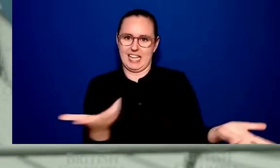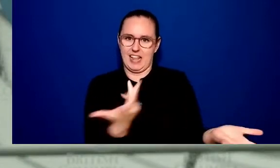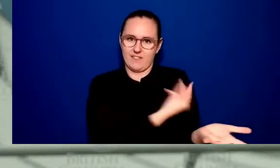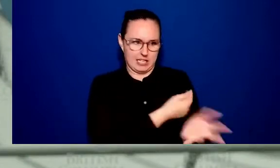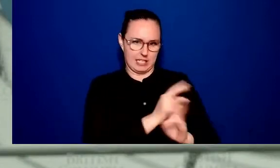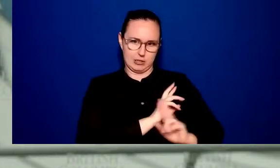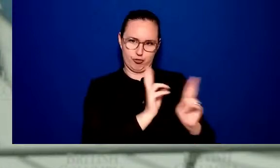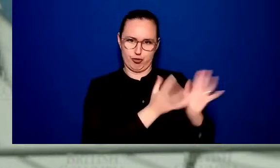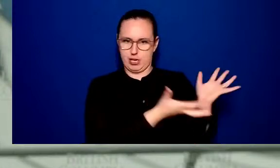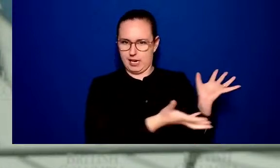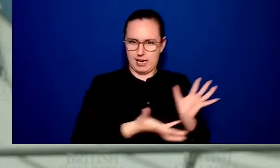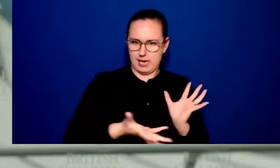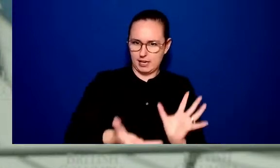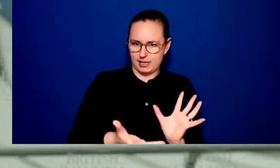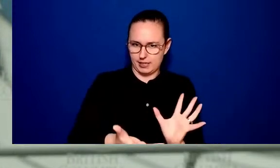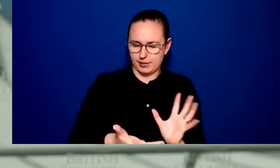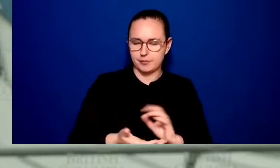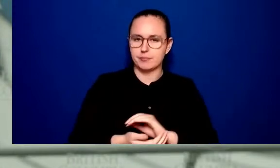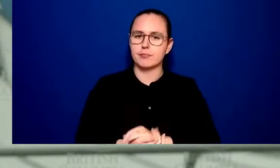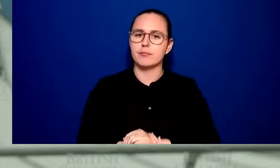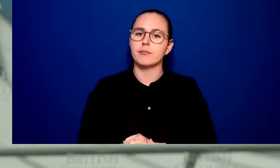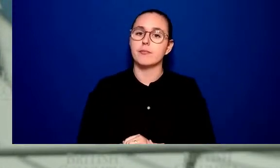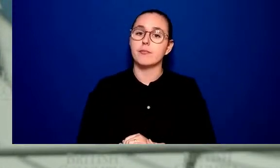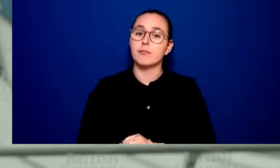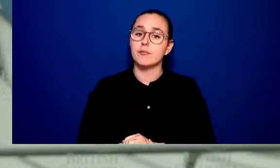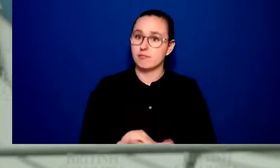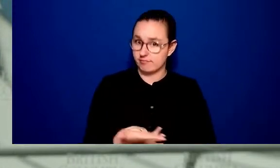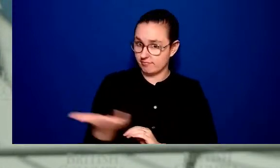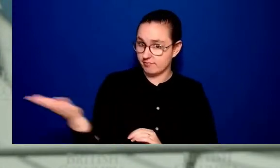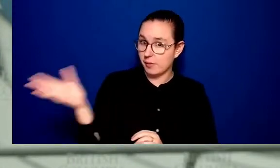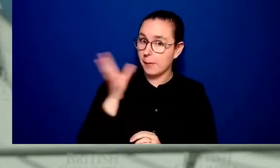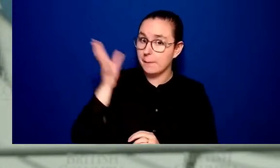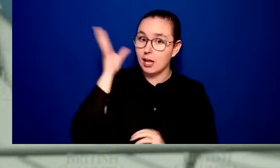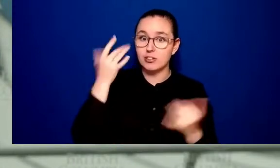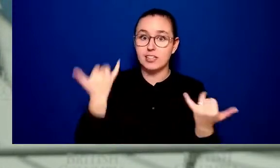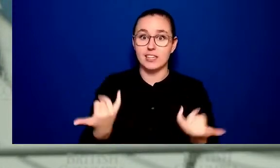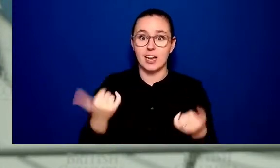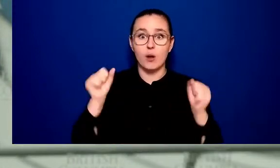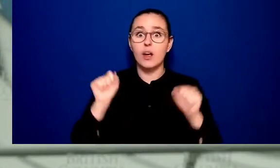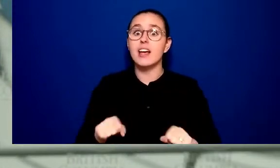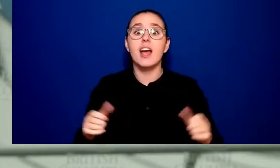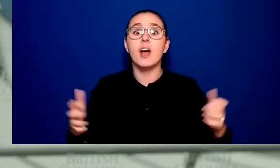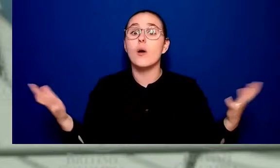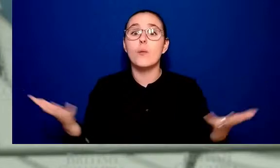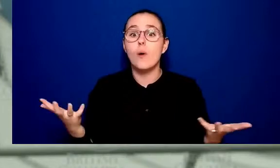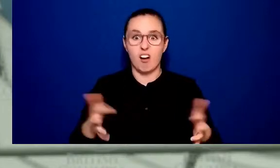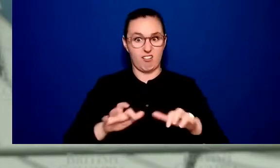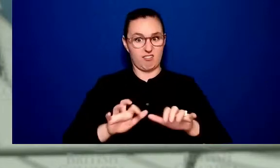parents can now preregister your Children in the same way that we have registered